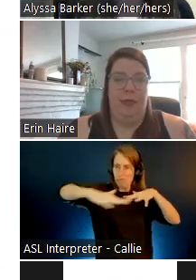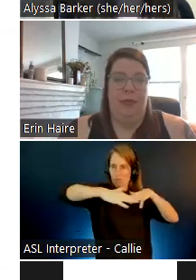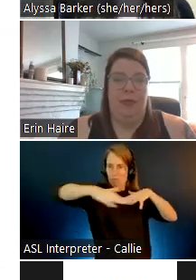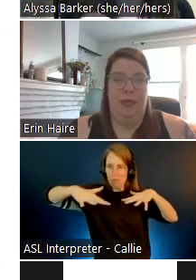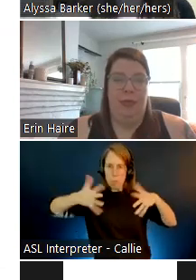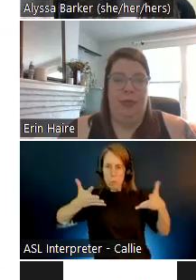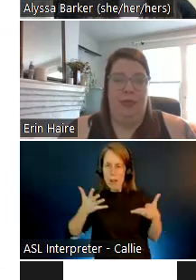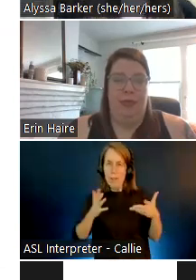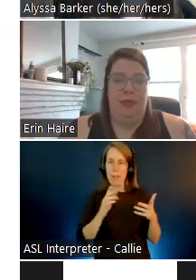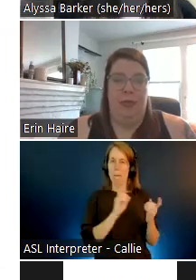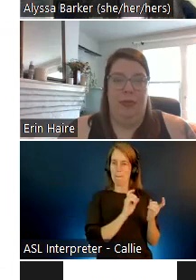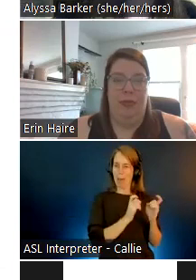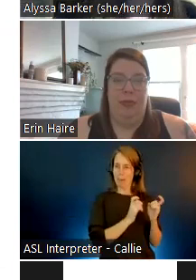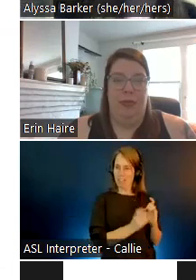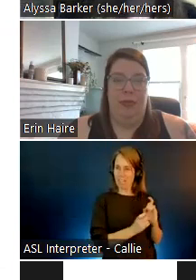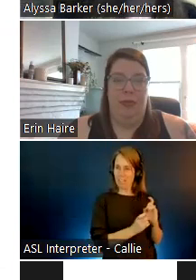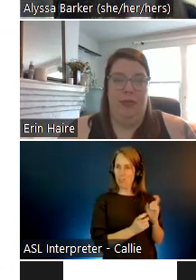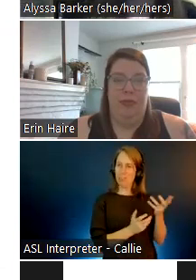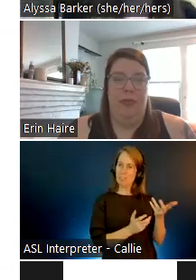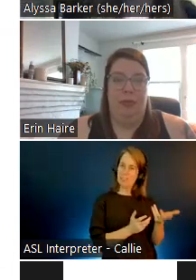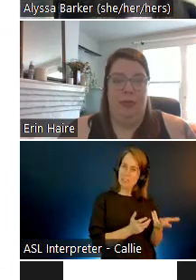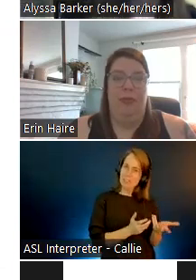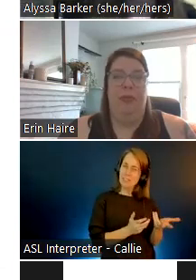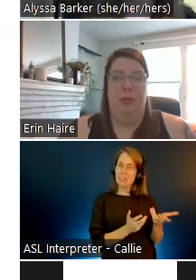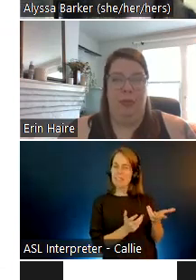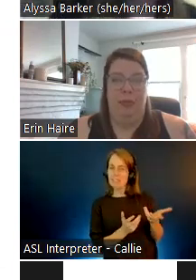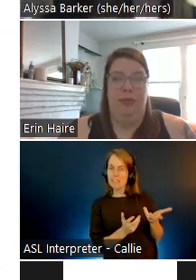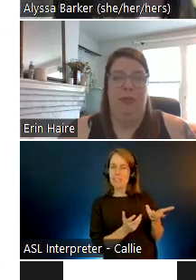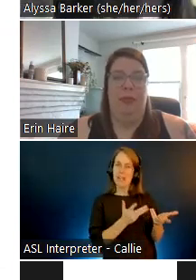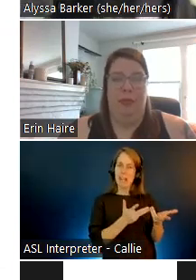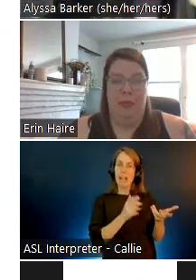a little bit of chance that it could creep over into accommodations depending on what policies